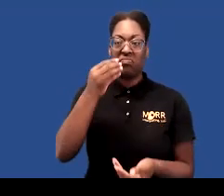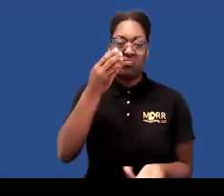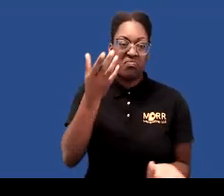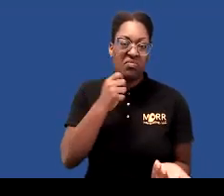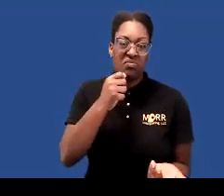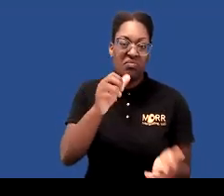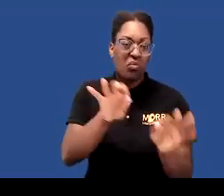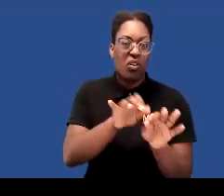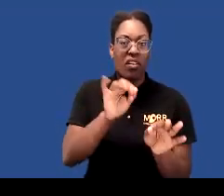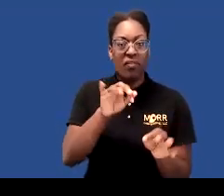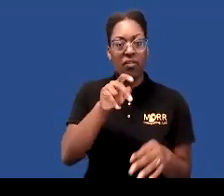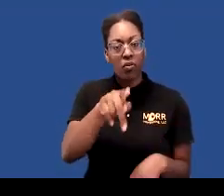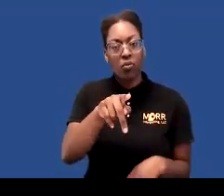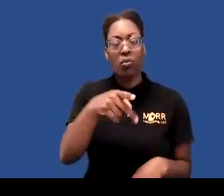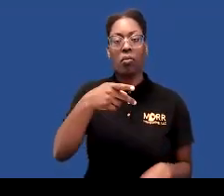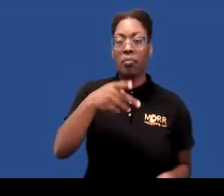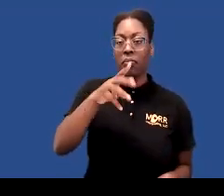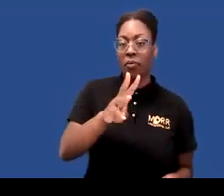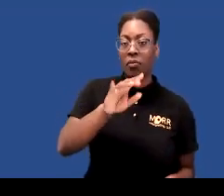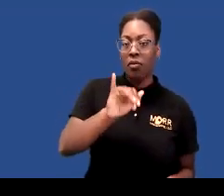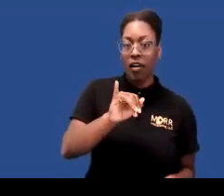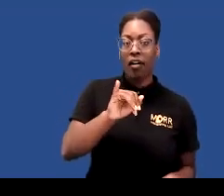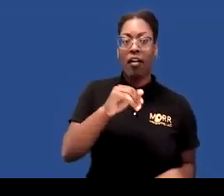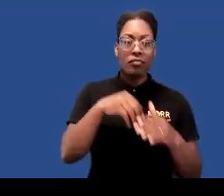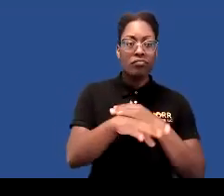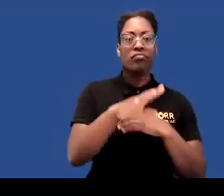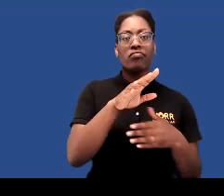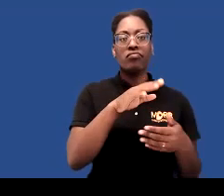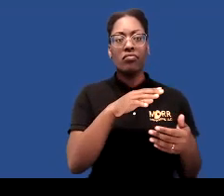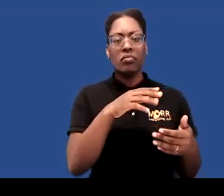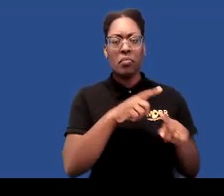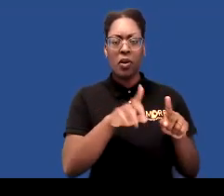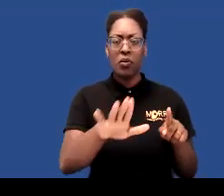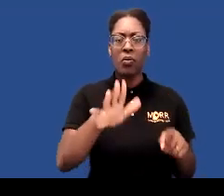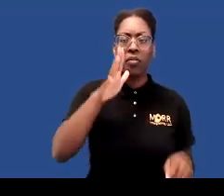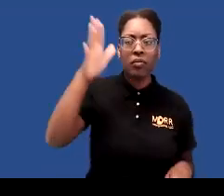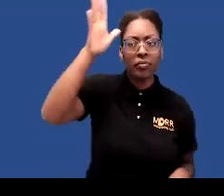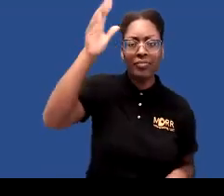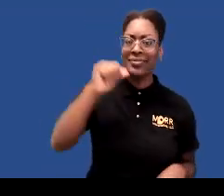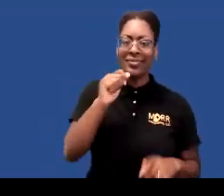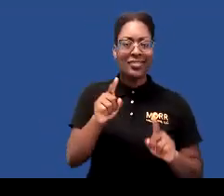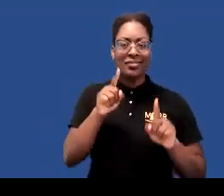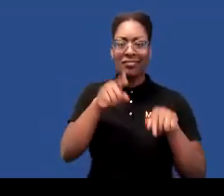PWI [Primarily White Institution] and you are white, but your parents didn't go to college, your grandparents didn't go to college, your experience with college is going to be very different.